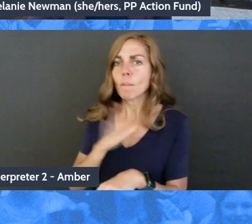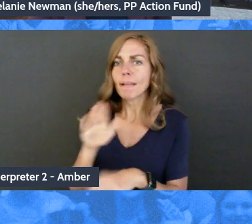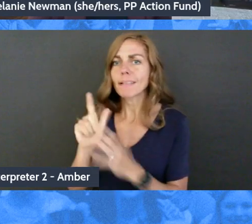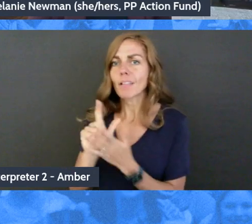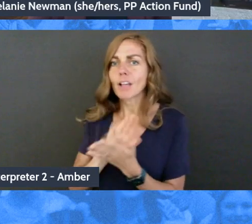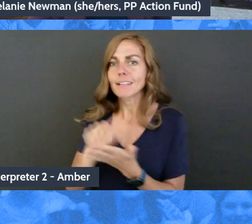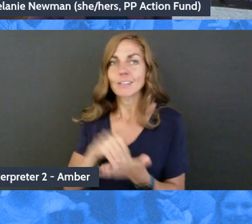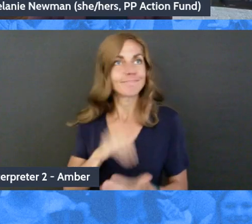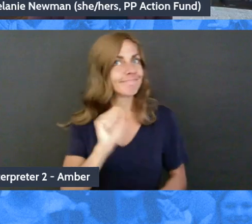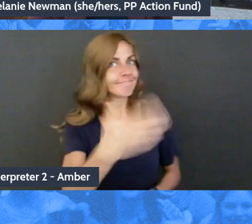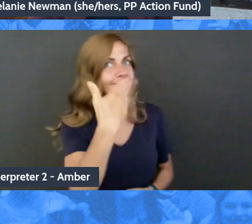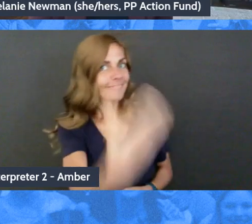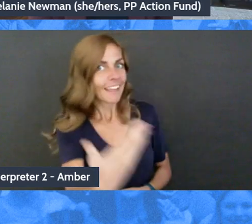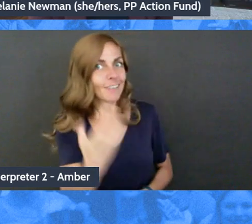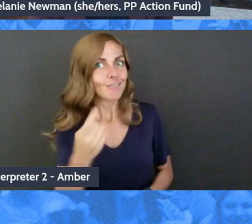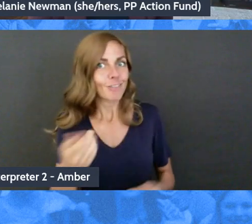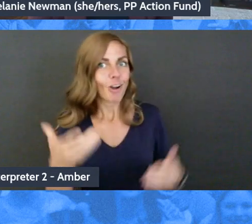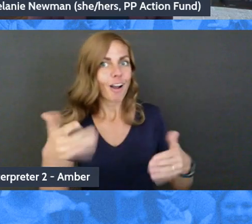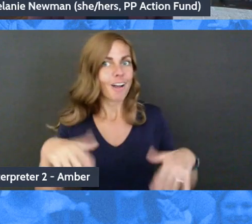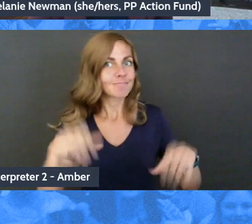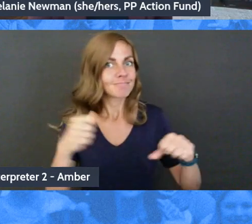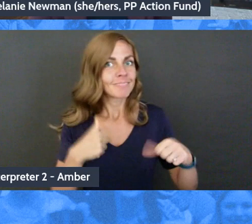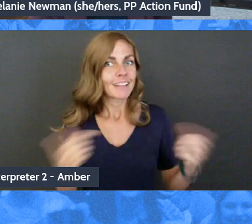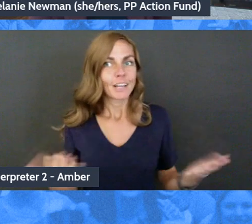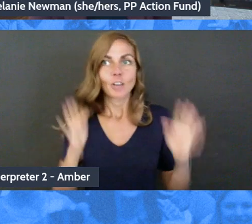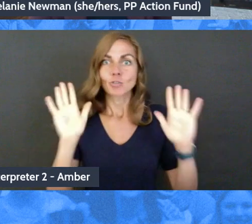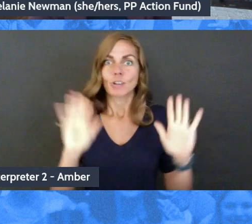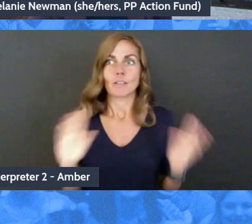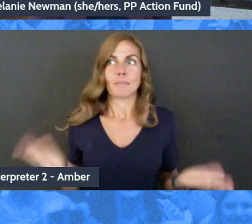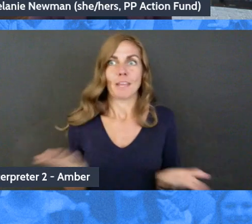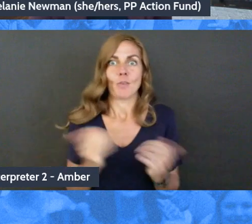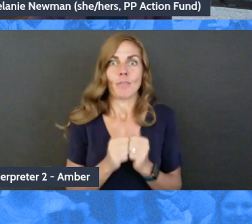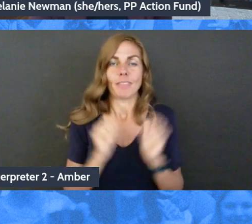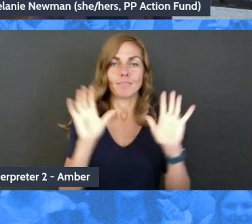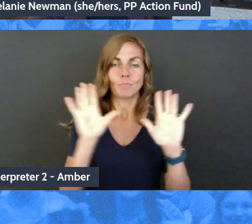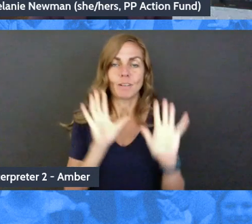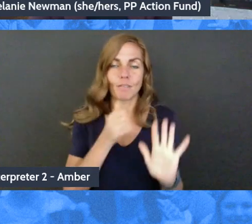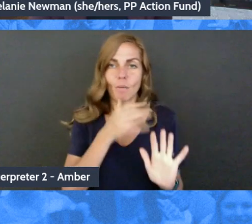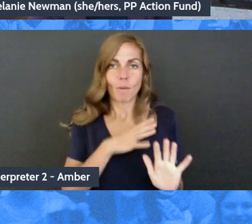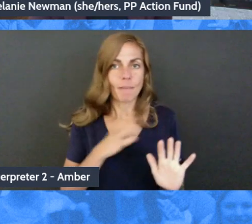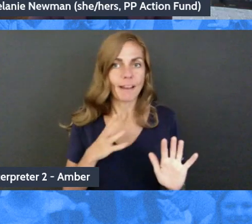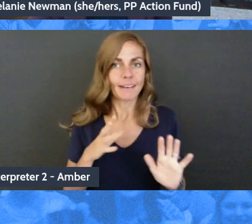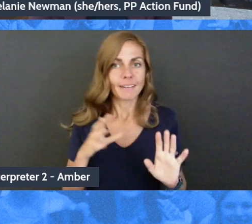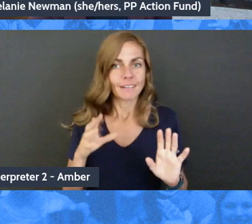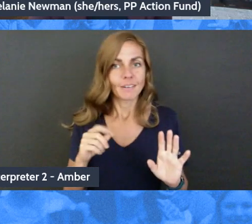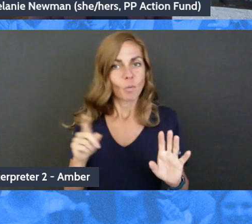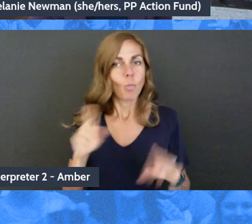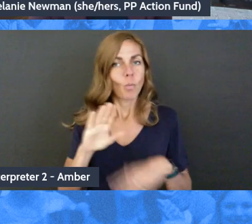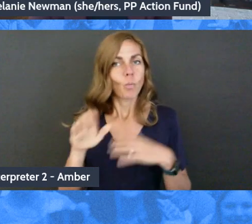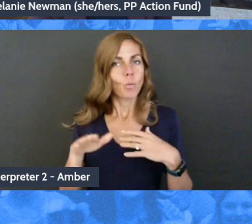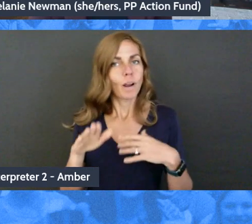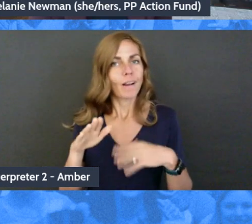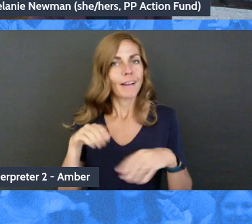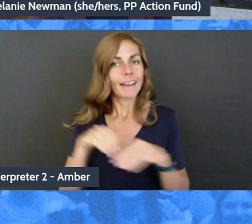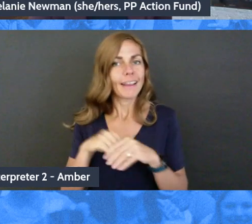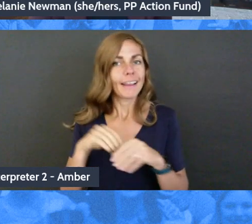It's great to be with this group of colleagues who are also we're on the, in the trenches together. So it's great to see everyone in this grid today.